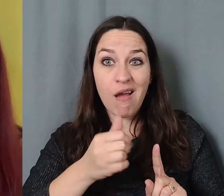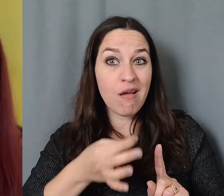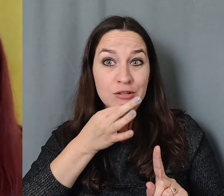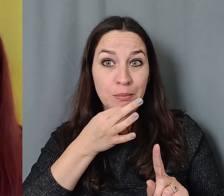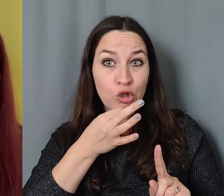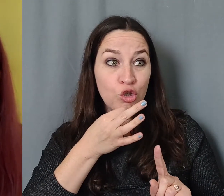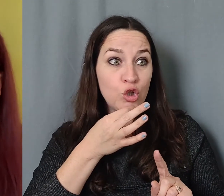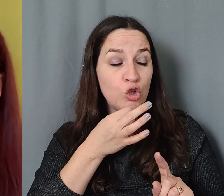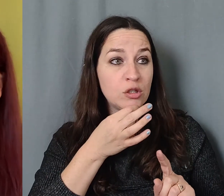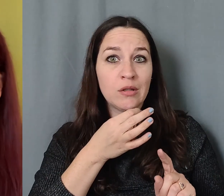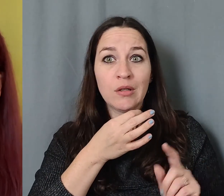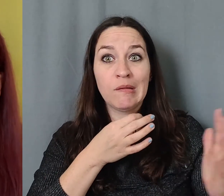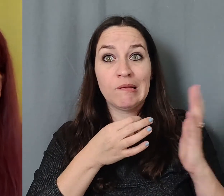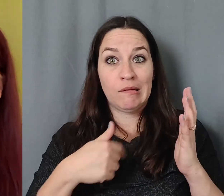So you at face value, that might be like, "oh,